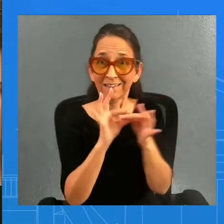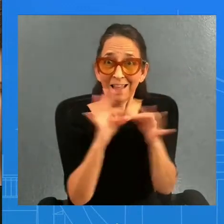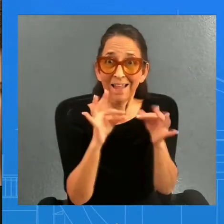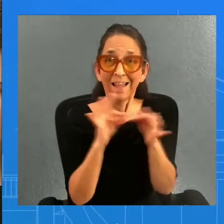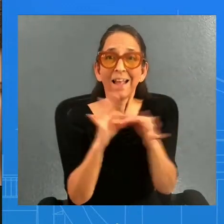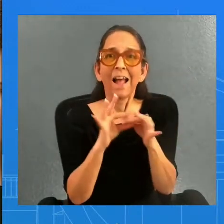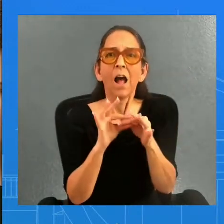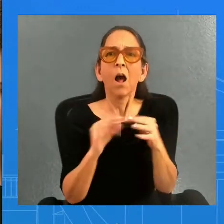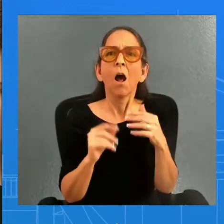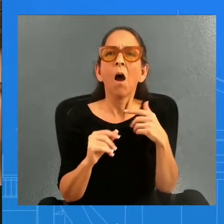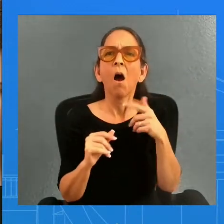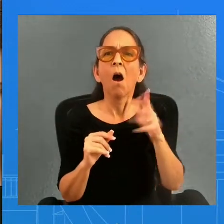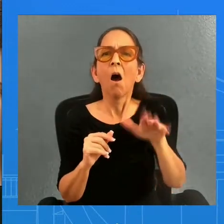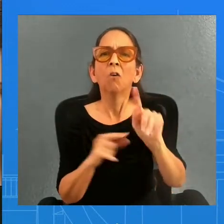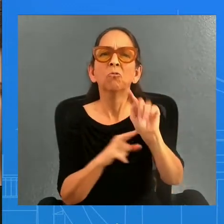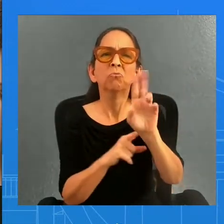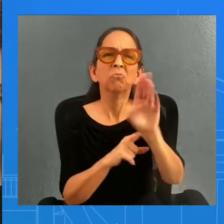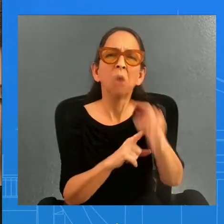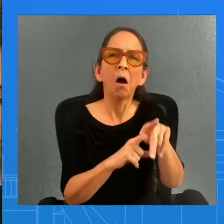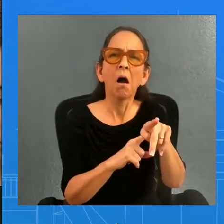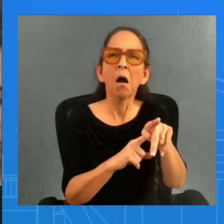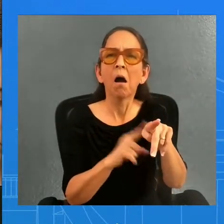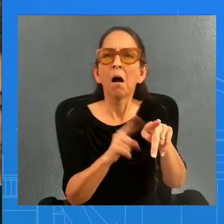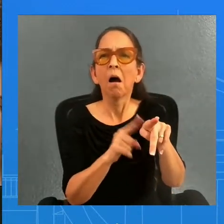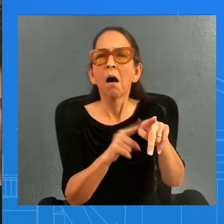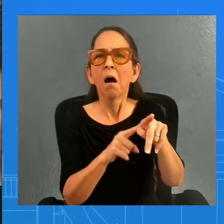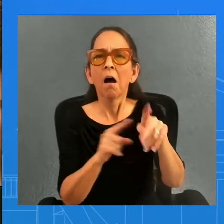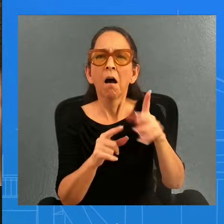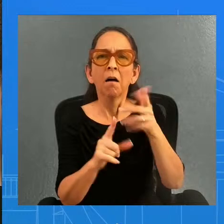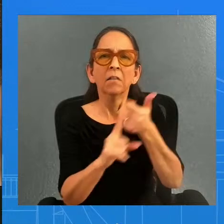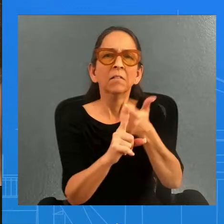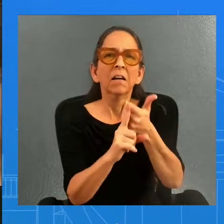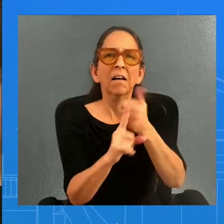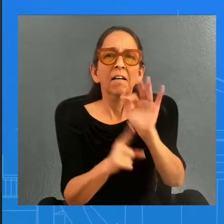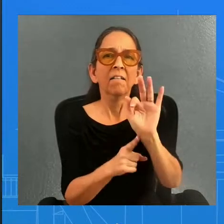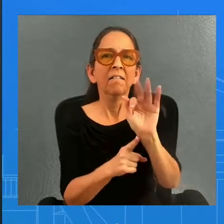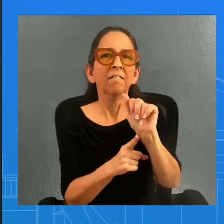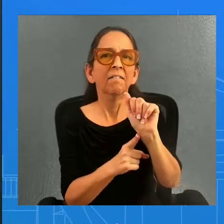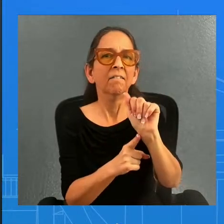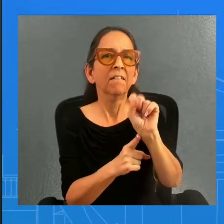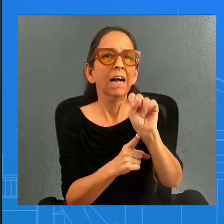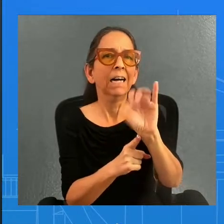and that Trump wanted the kinds of generals Hitler had? Ms. Jean-Pierre: I mean, look,